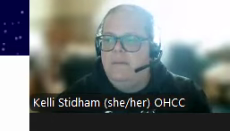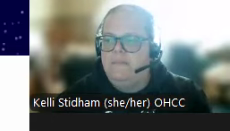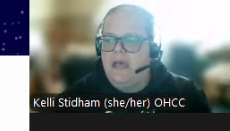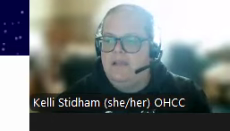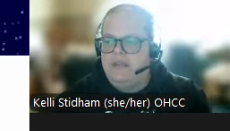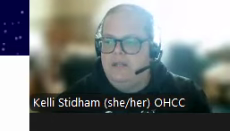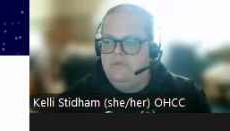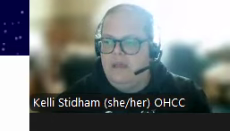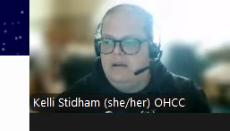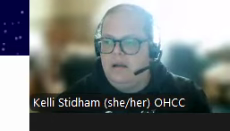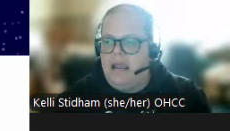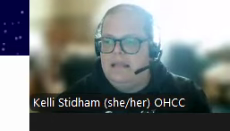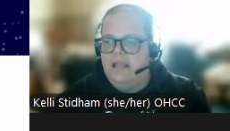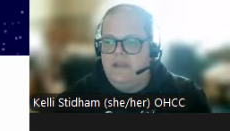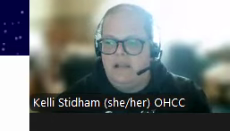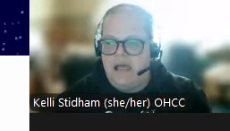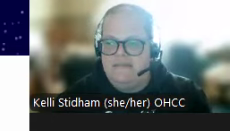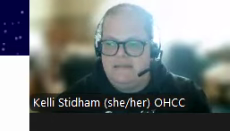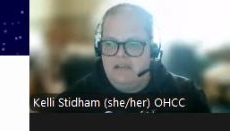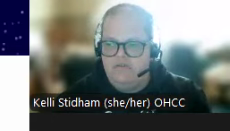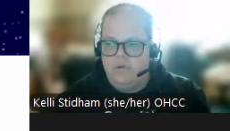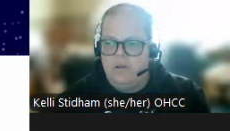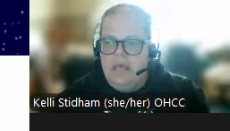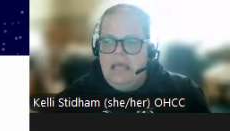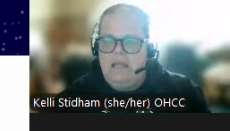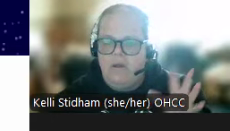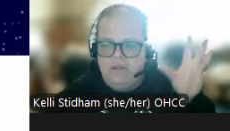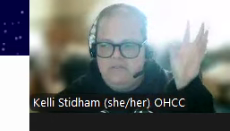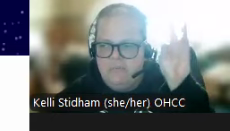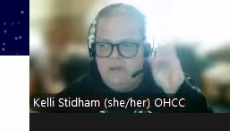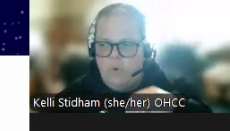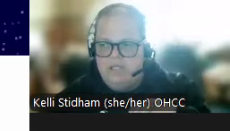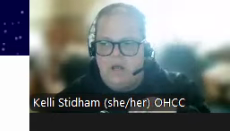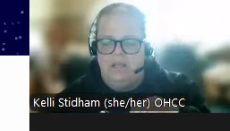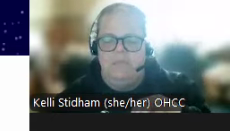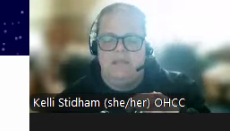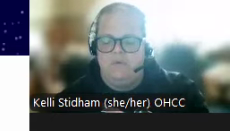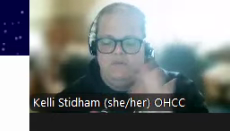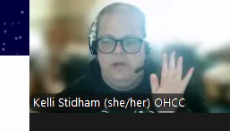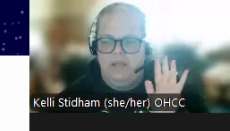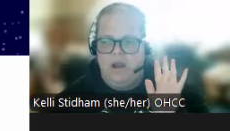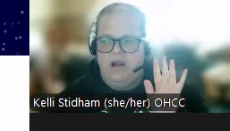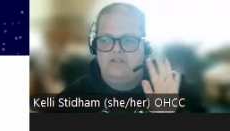um, the Elevate newsletter and the Elevate class schedule. It all used to